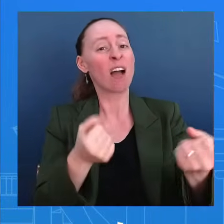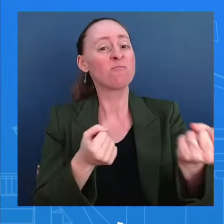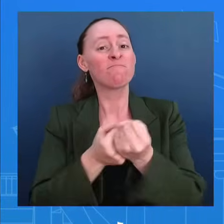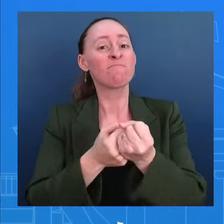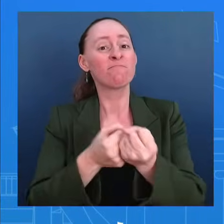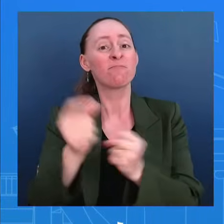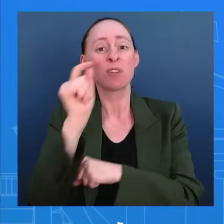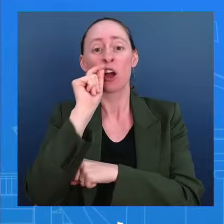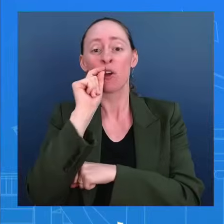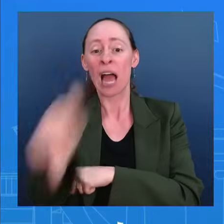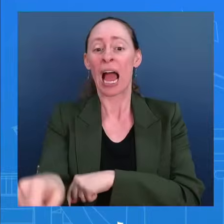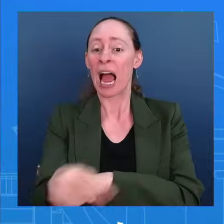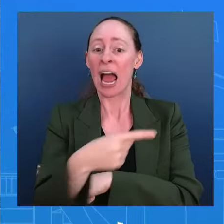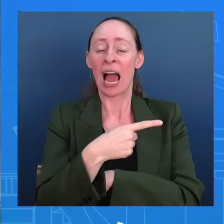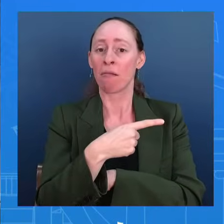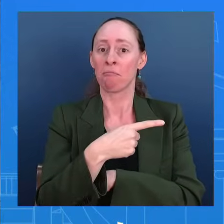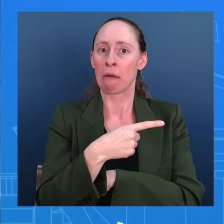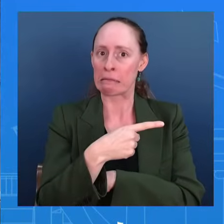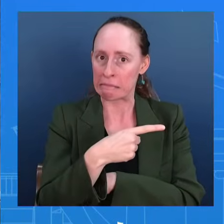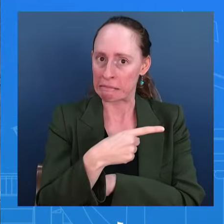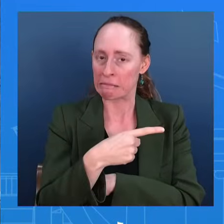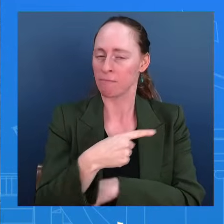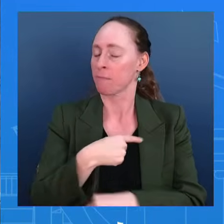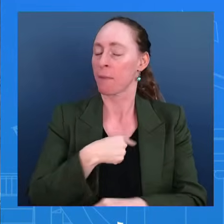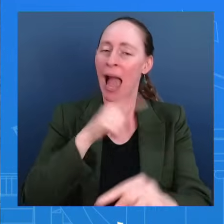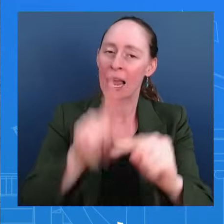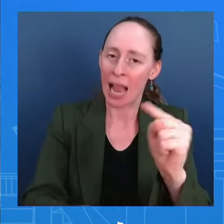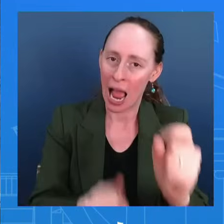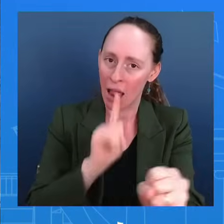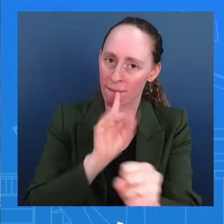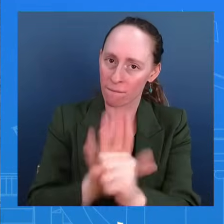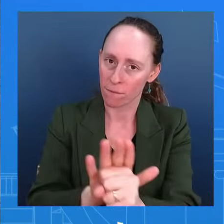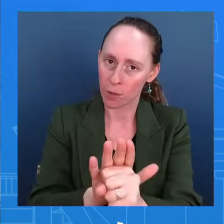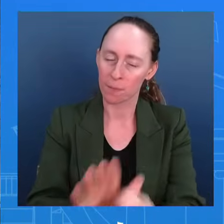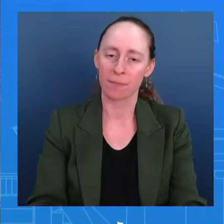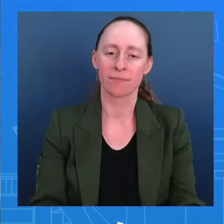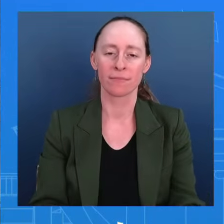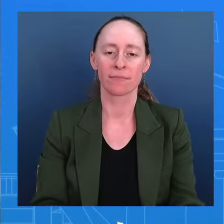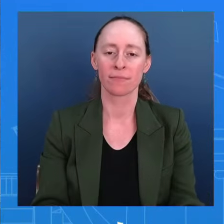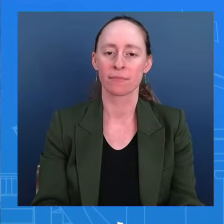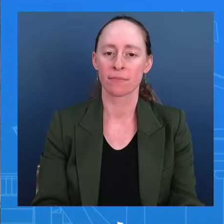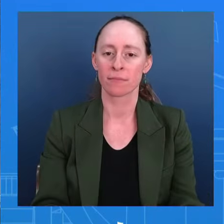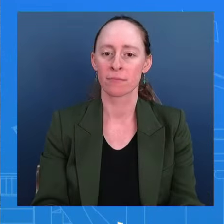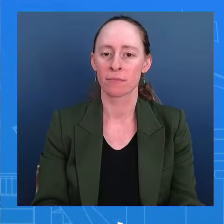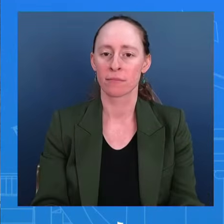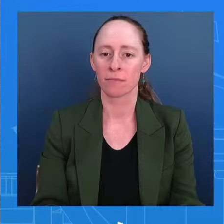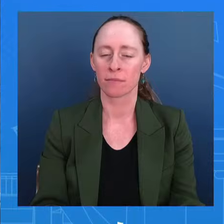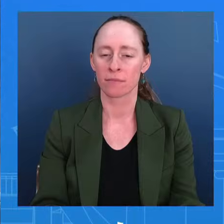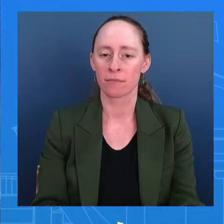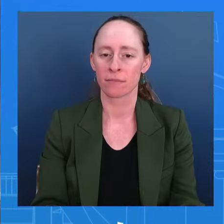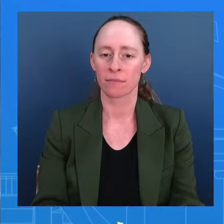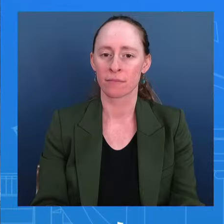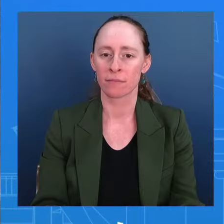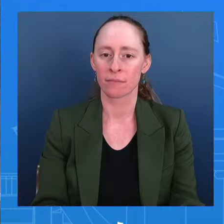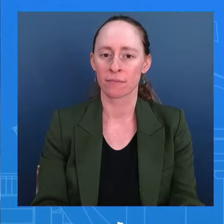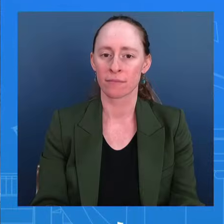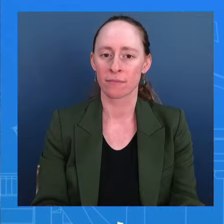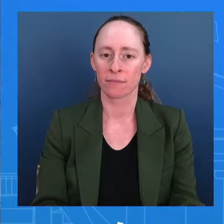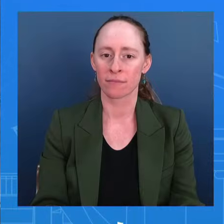The Press: What about hi- -- his meetings with foreign leaders such as Viktor Orbán, who has opposed aid to Ukraine as well?